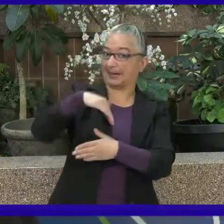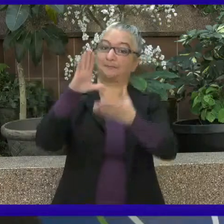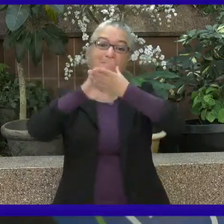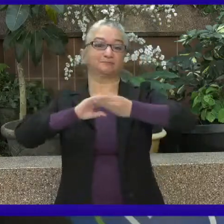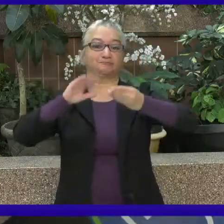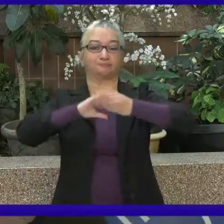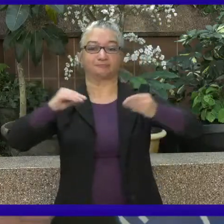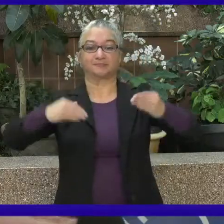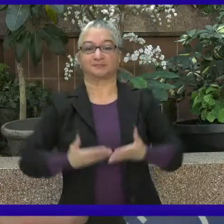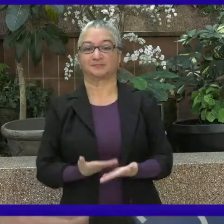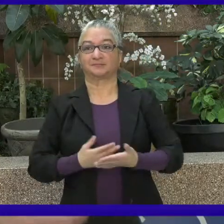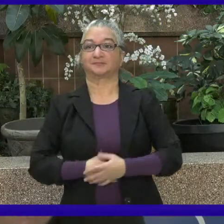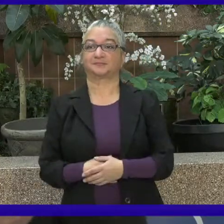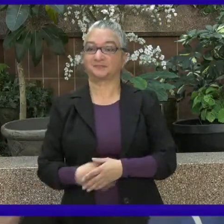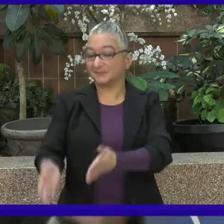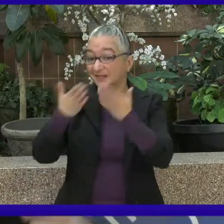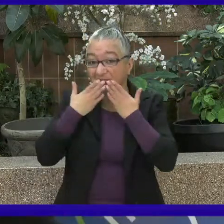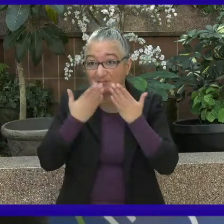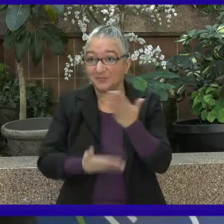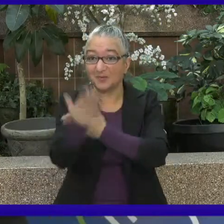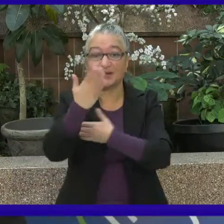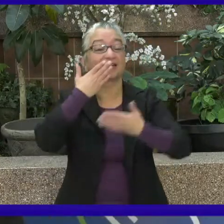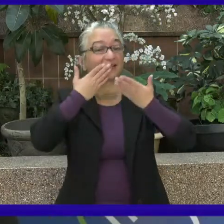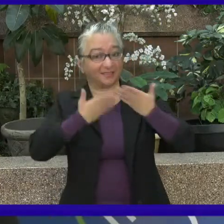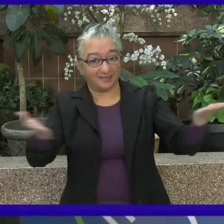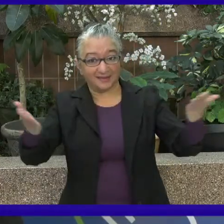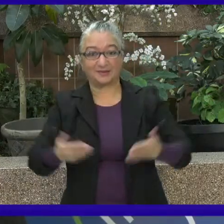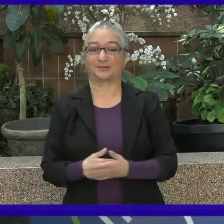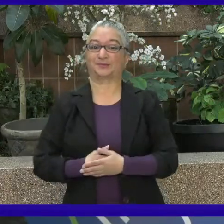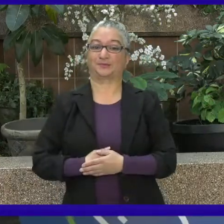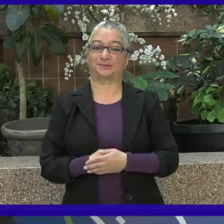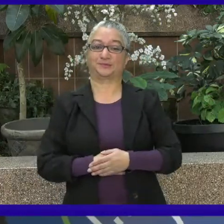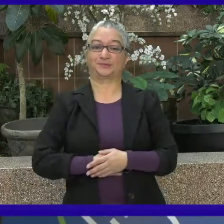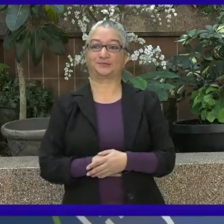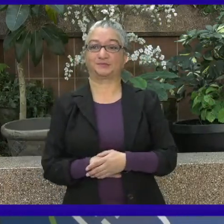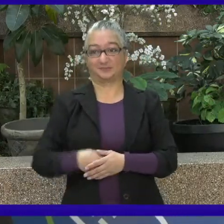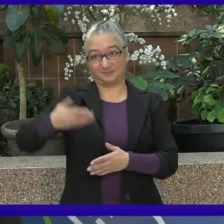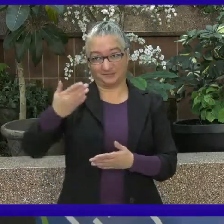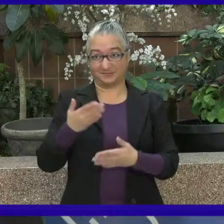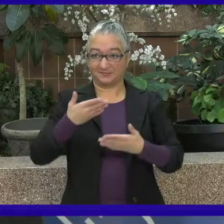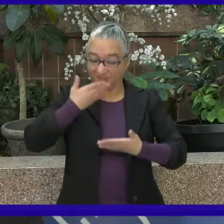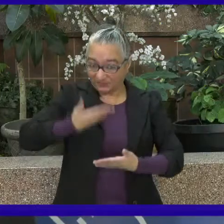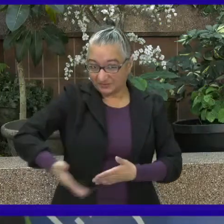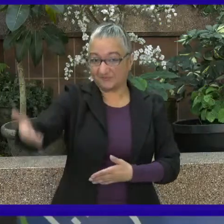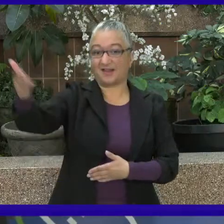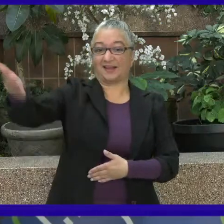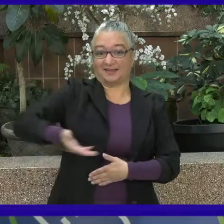good morning everybody thank you for having me um so i i would just like to take the opportunity